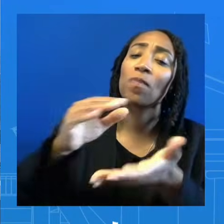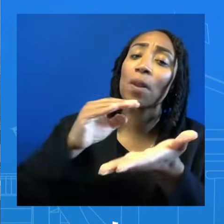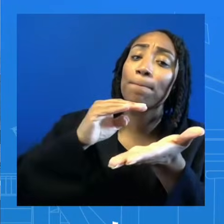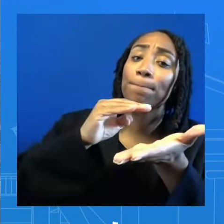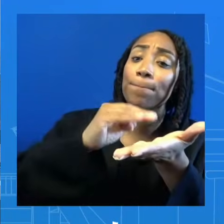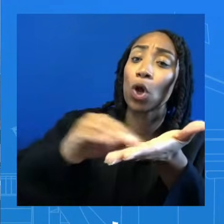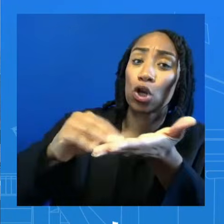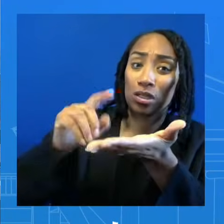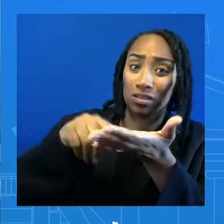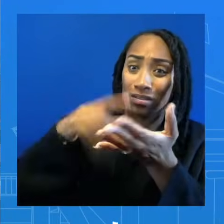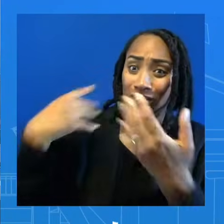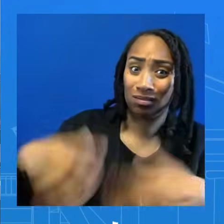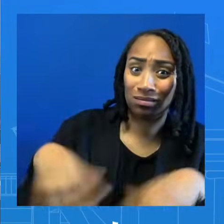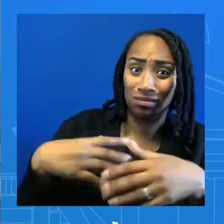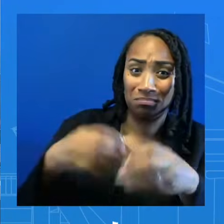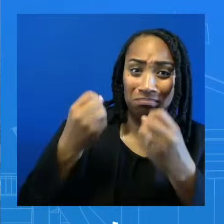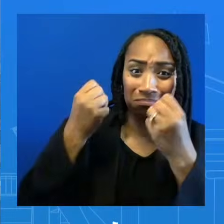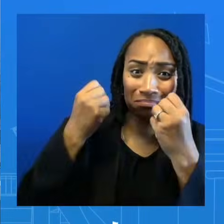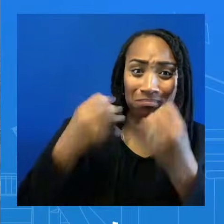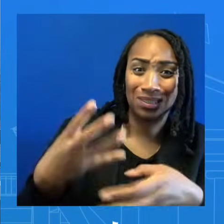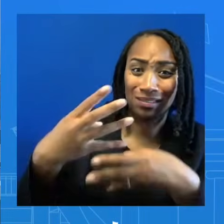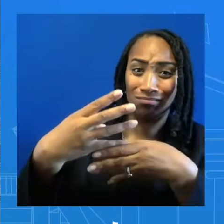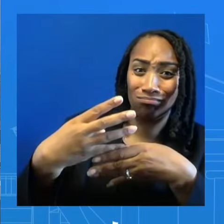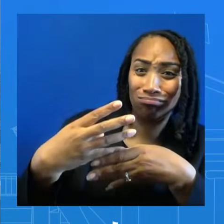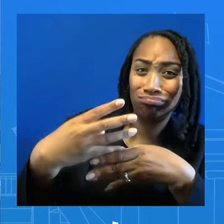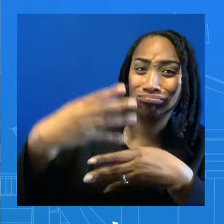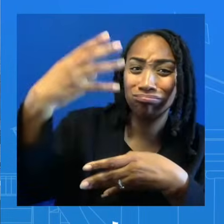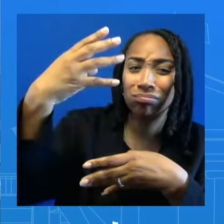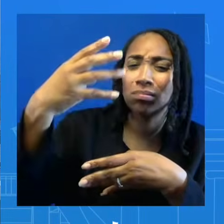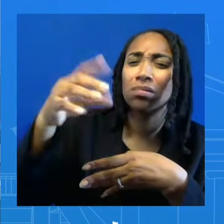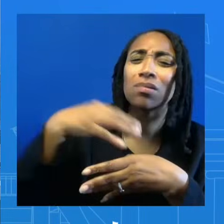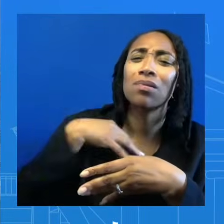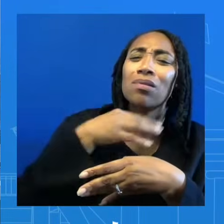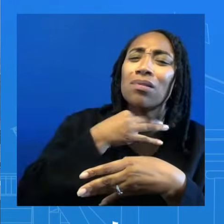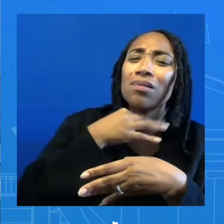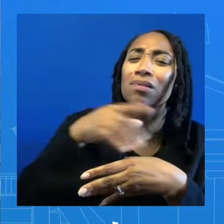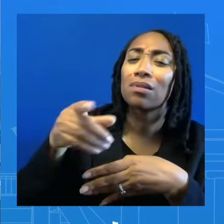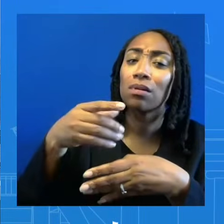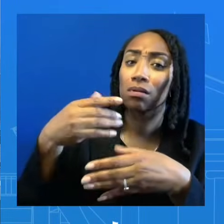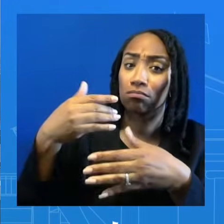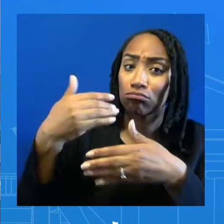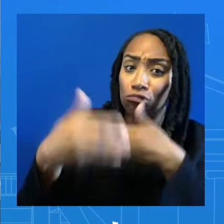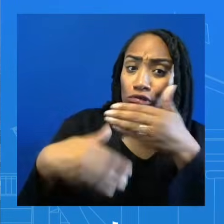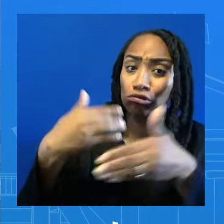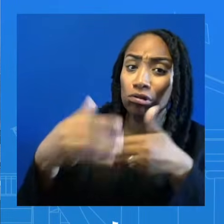Did he read into the individual cases? Did he accept a list from those